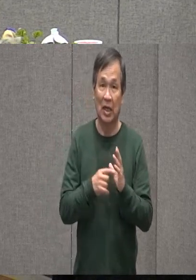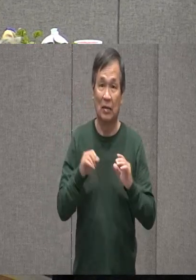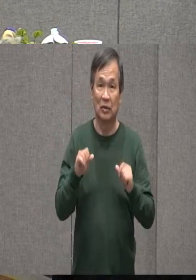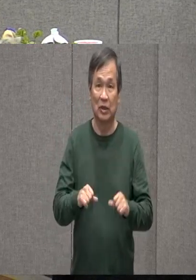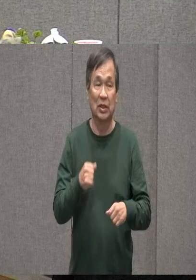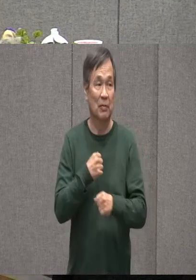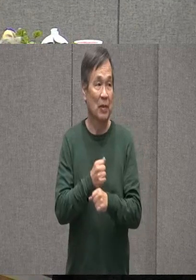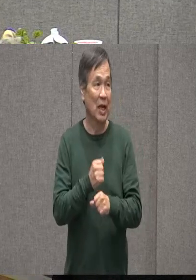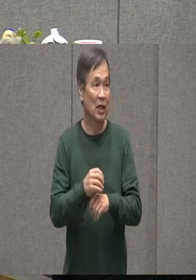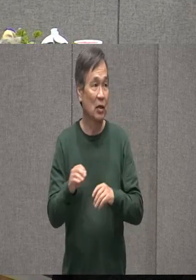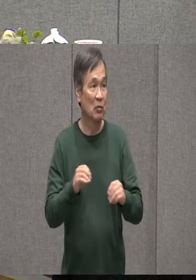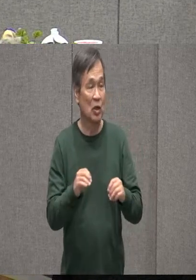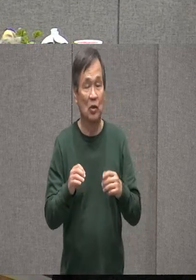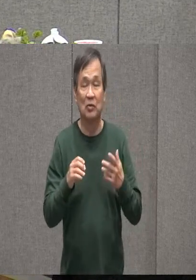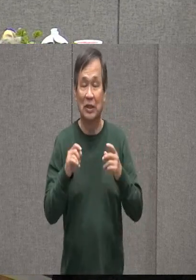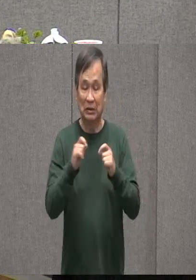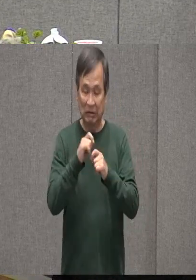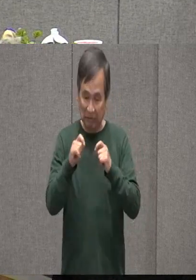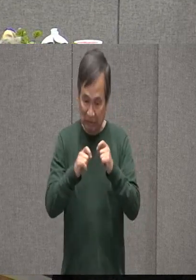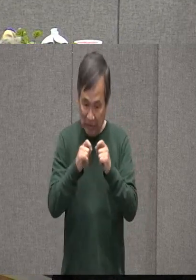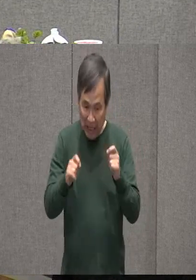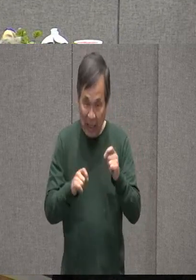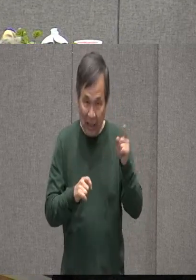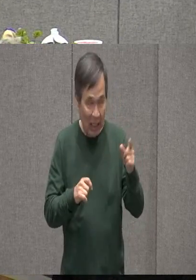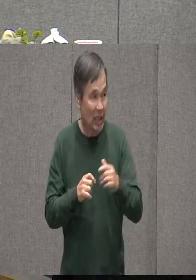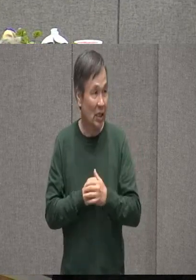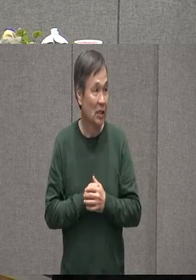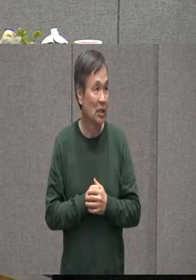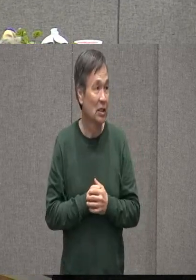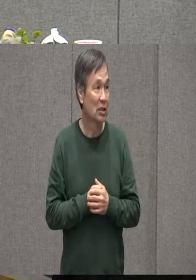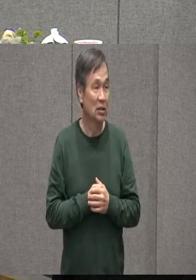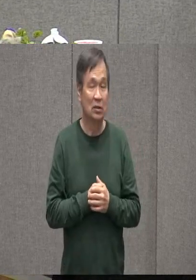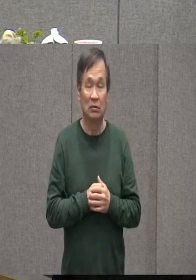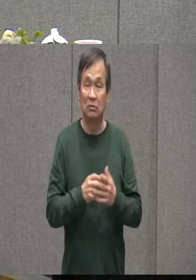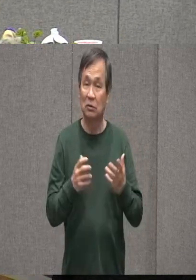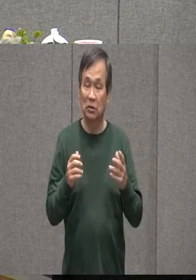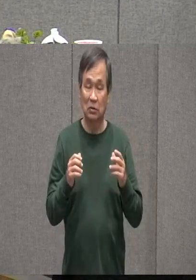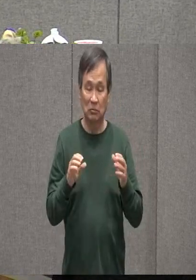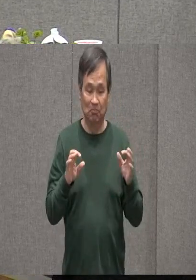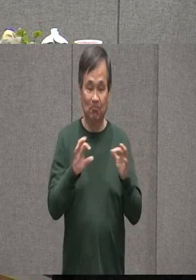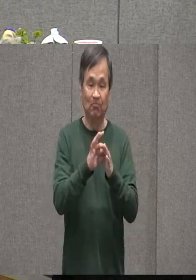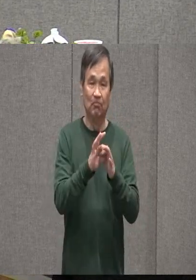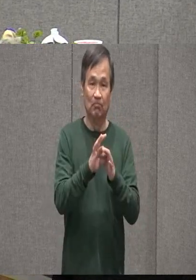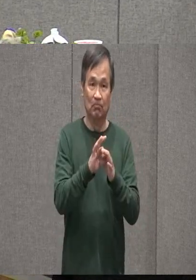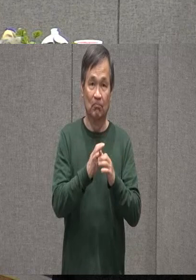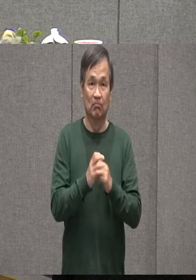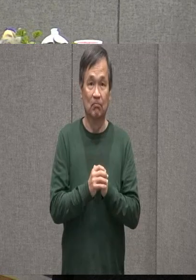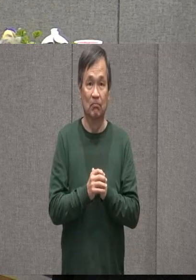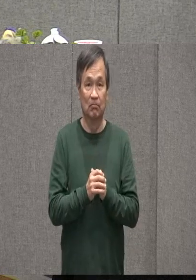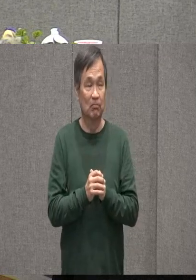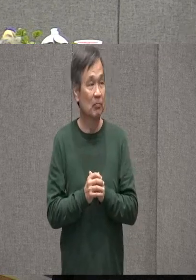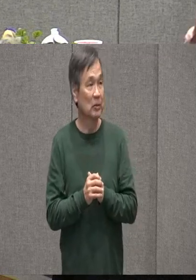And I can double tie my knot right there and it's all put together. So knot-tying is kind of important in sculptures.